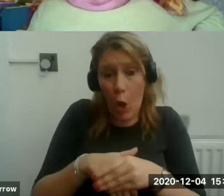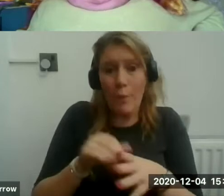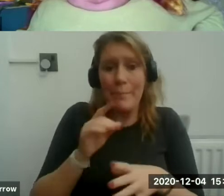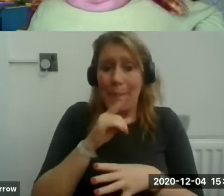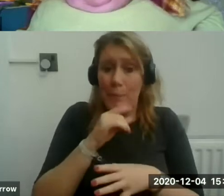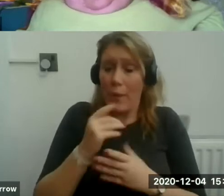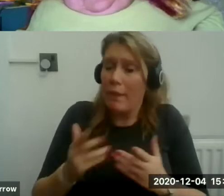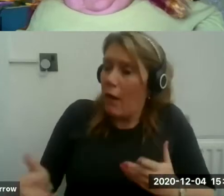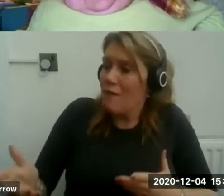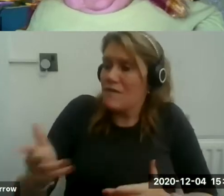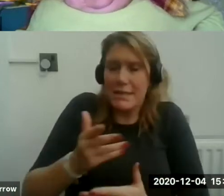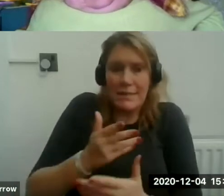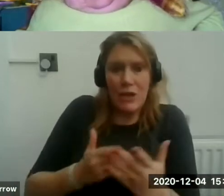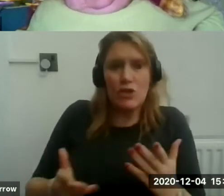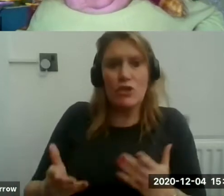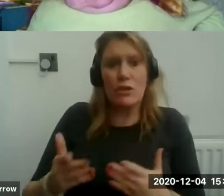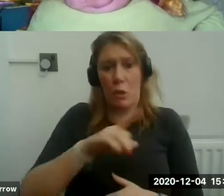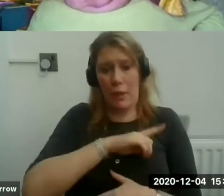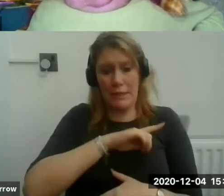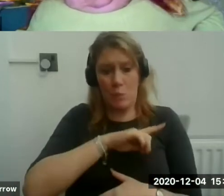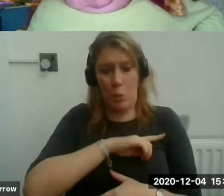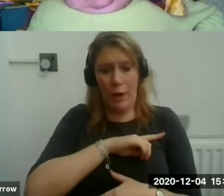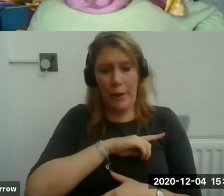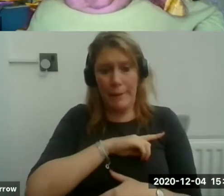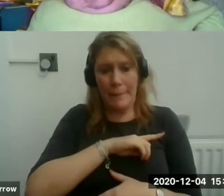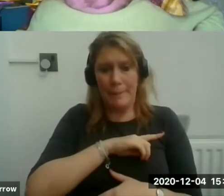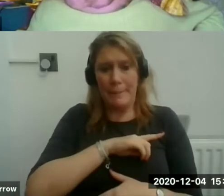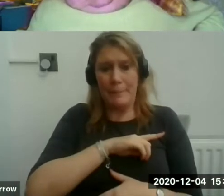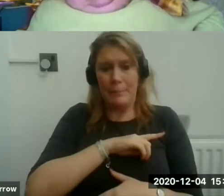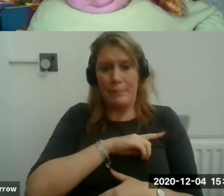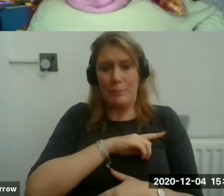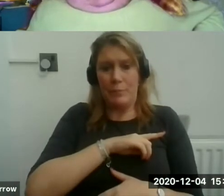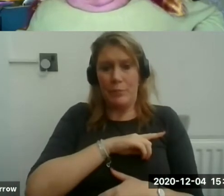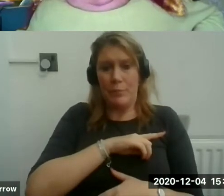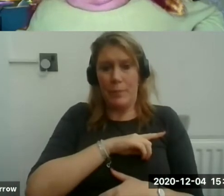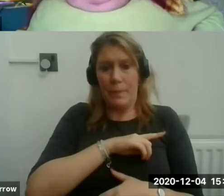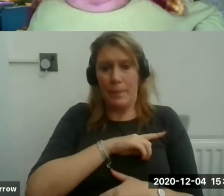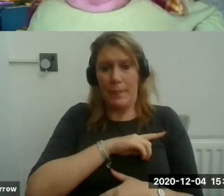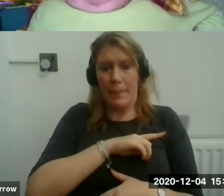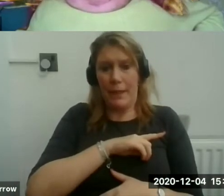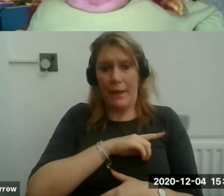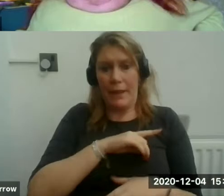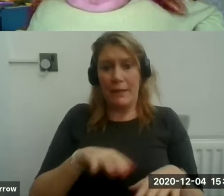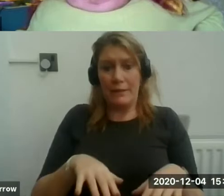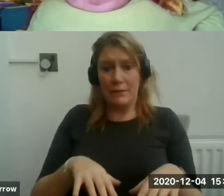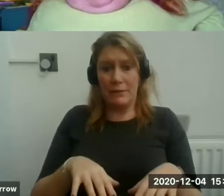And so that's when I began conversations